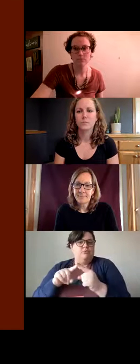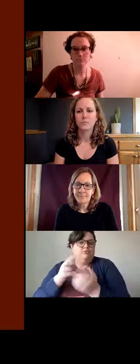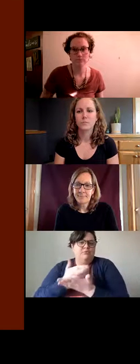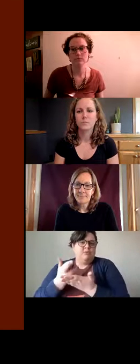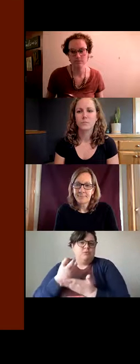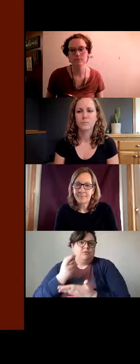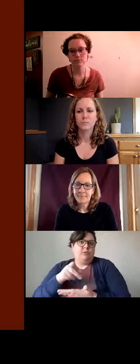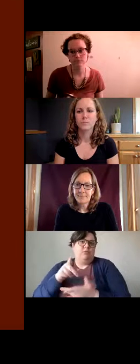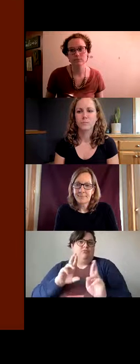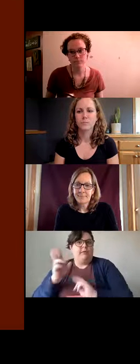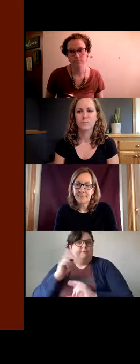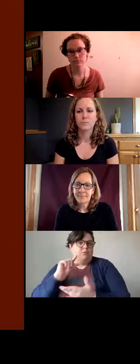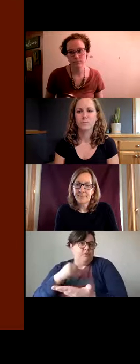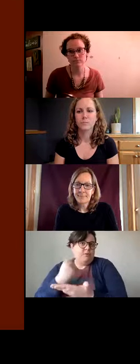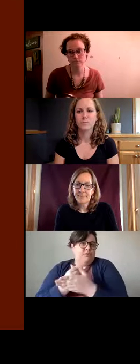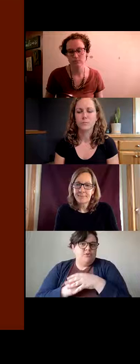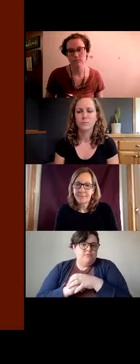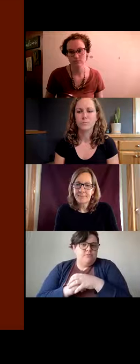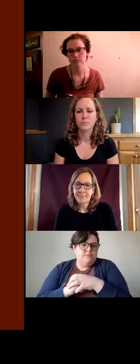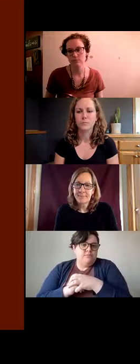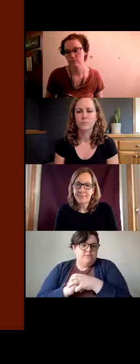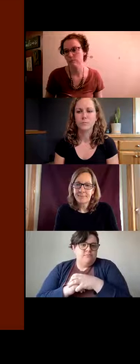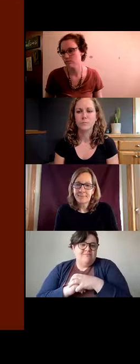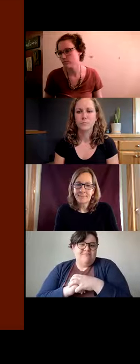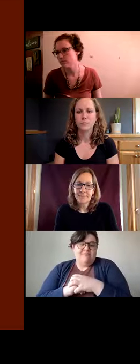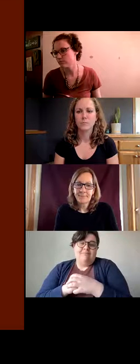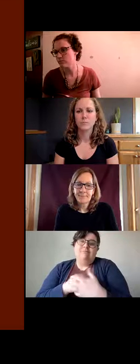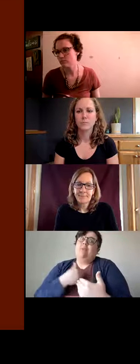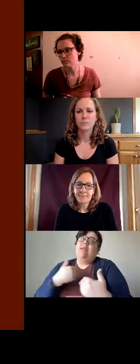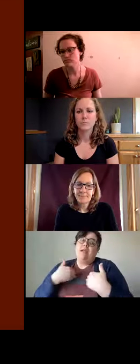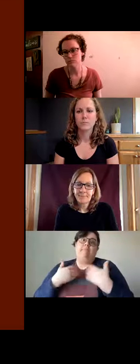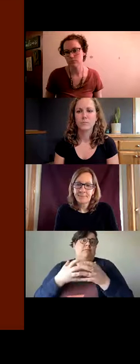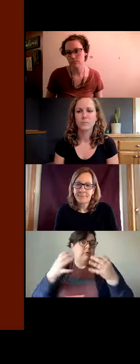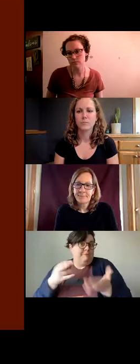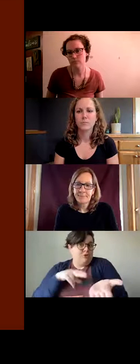before they're done with school, so we get them the resources that they need before they leave.